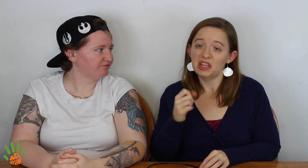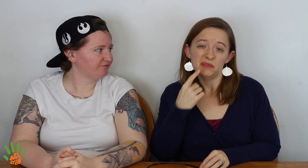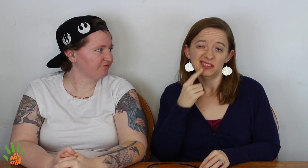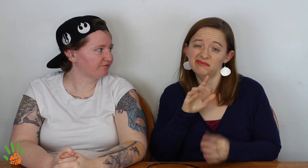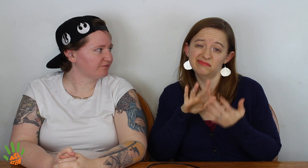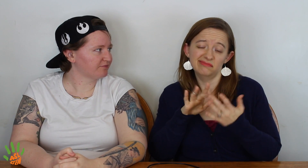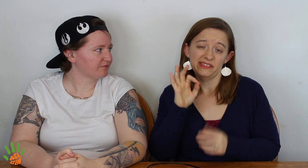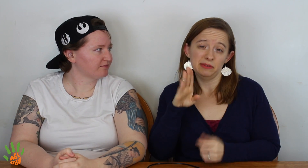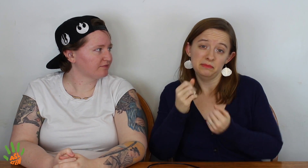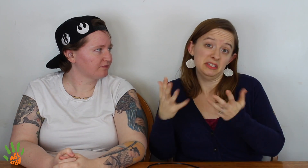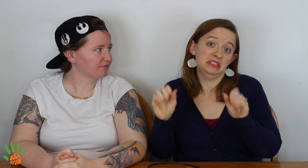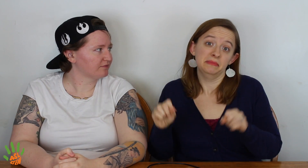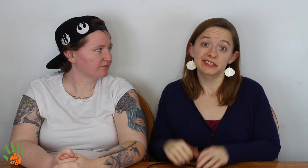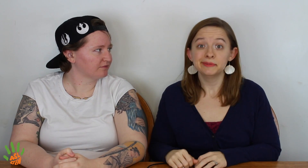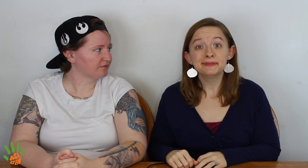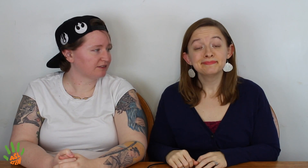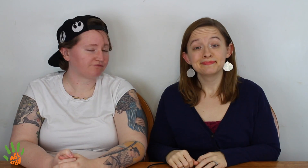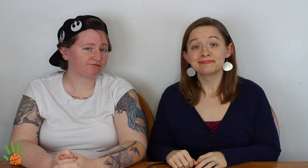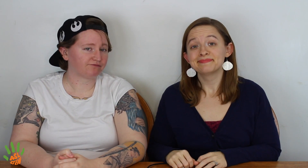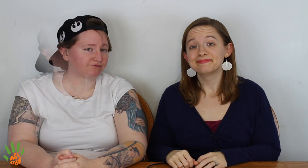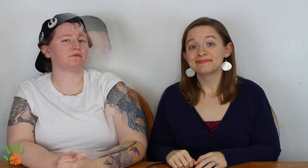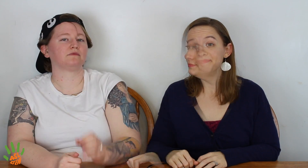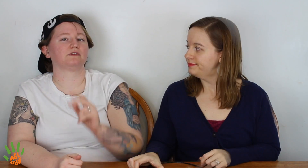Yeah, I would say just look online on Facebook as much as possible.